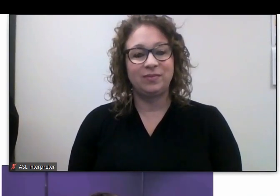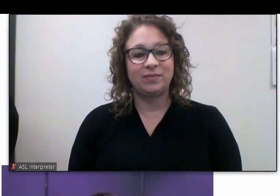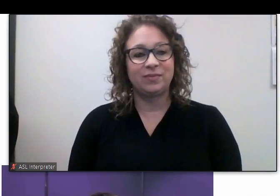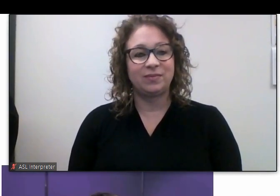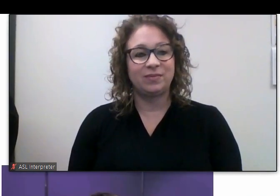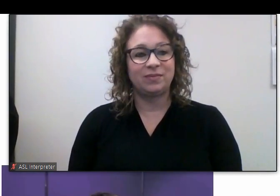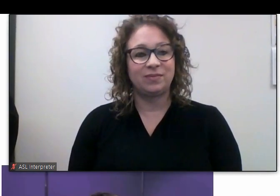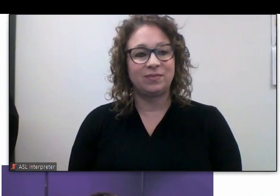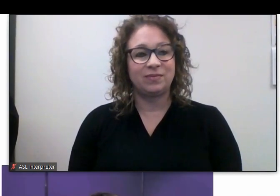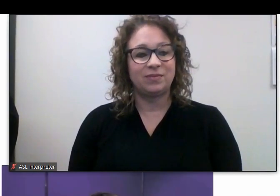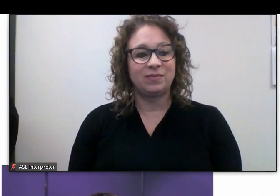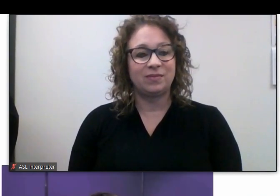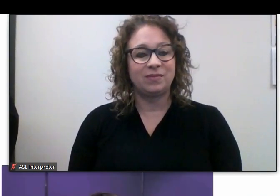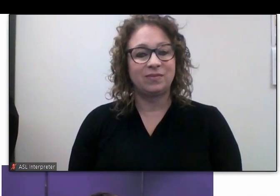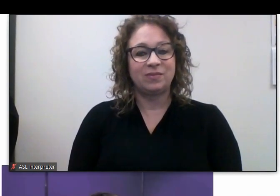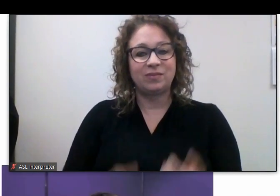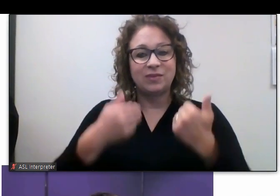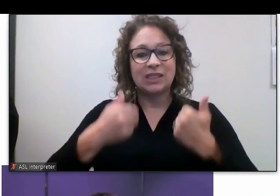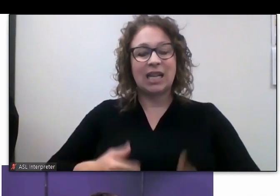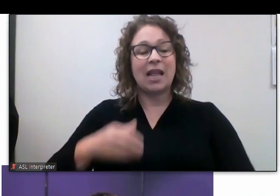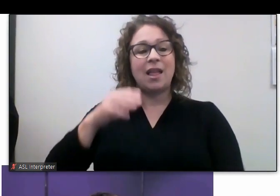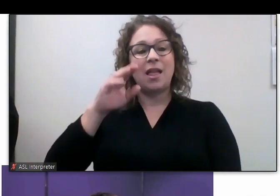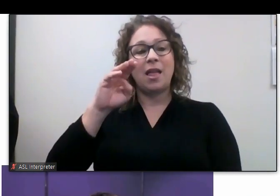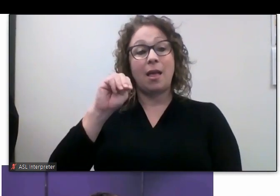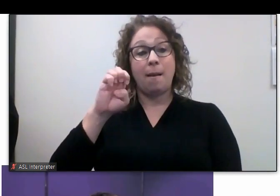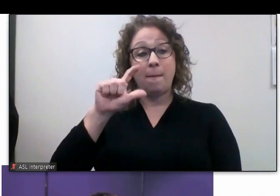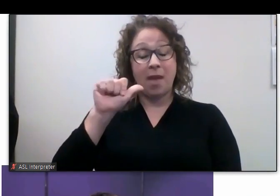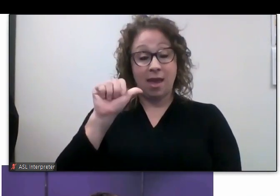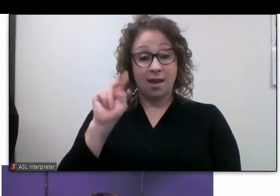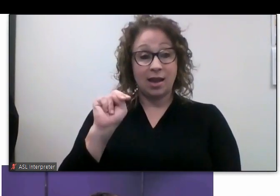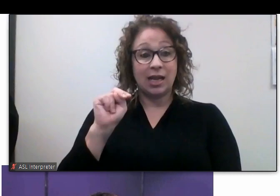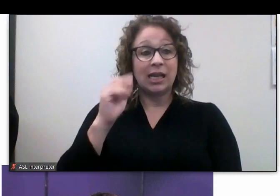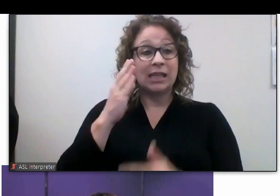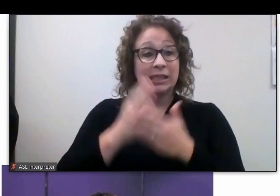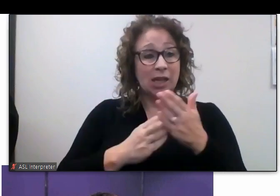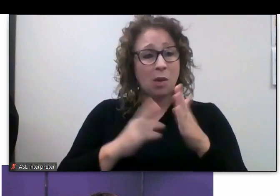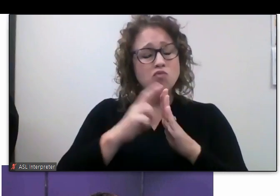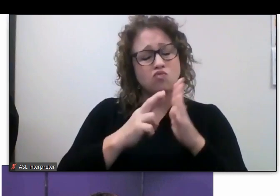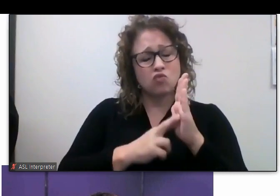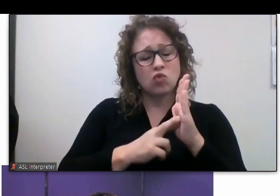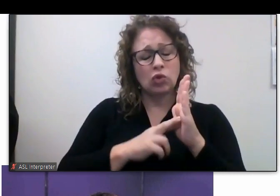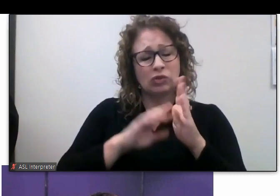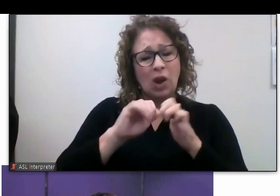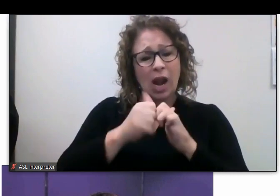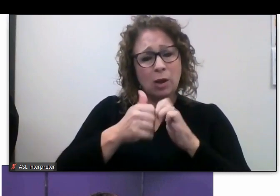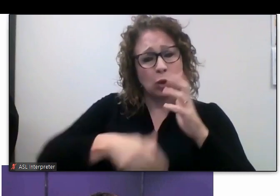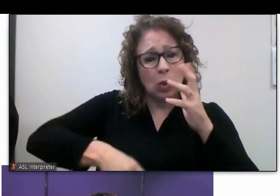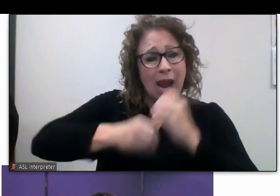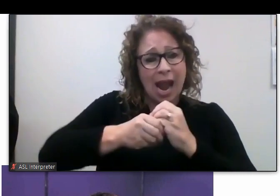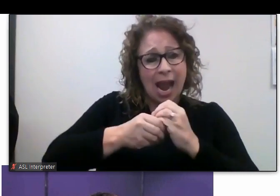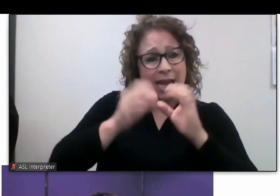(Megan Bostic) This is Megan. There are some ground rules for adding captions to your videos in post-production